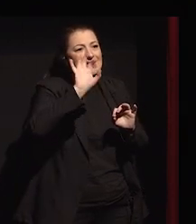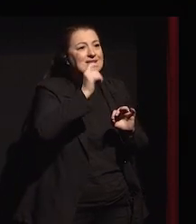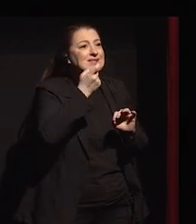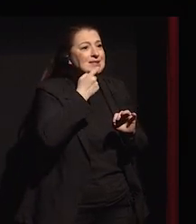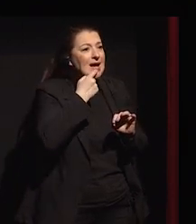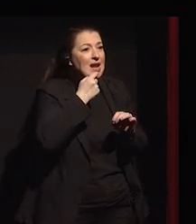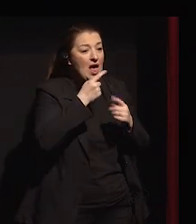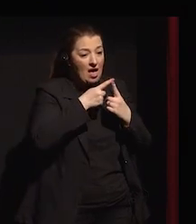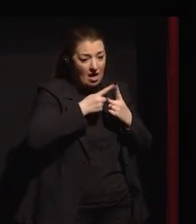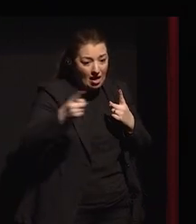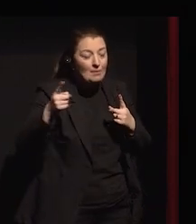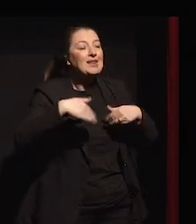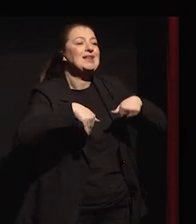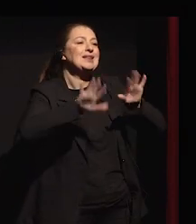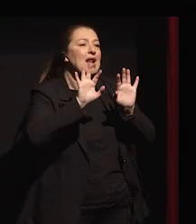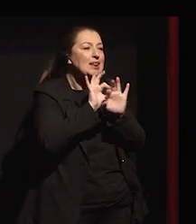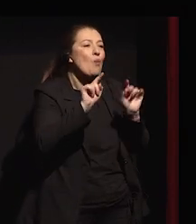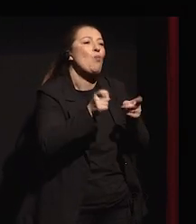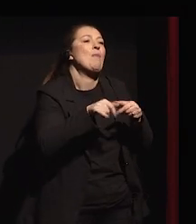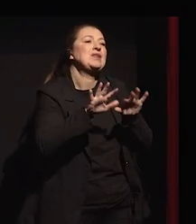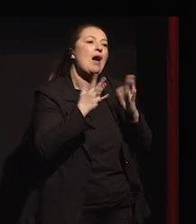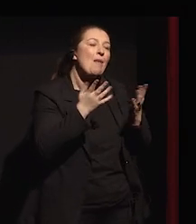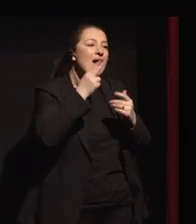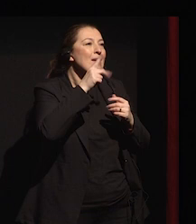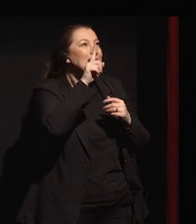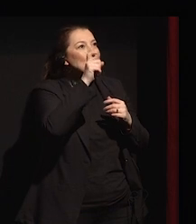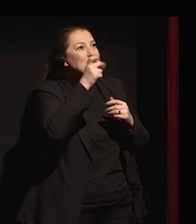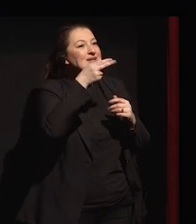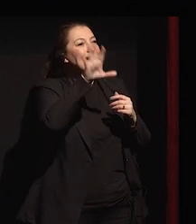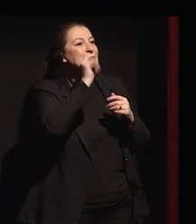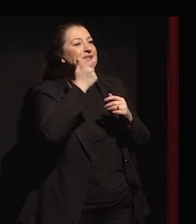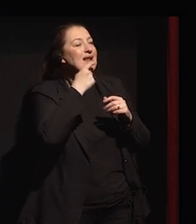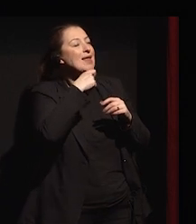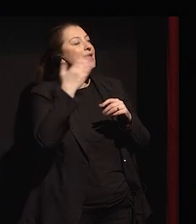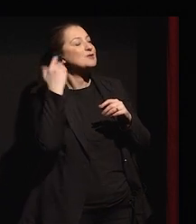but stretching back to the 1970s to now. So please do have a look at 80 years, 80 women